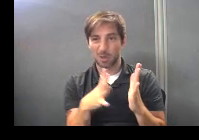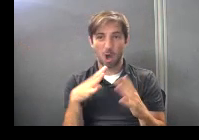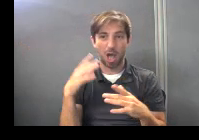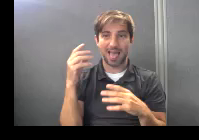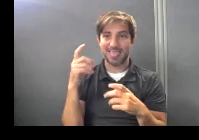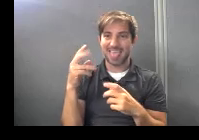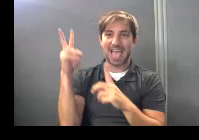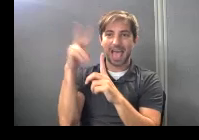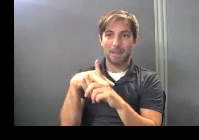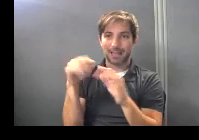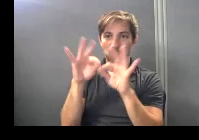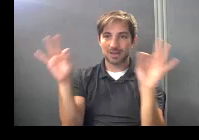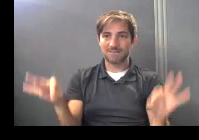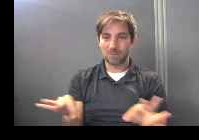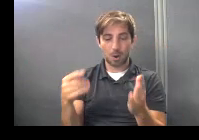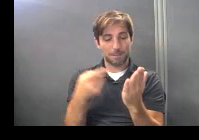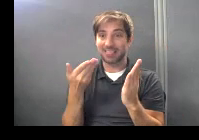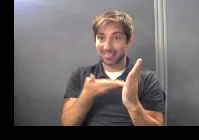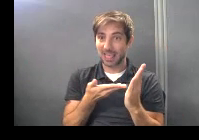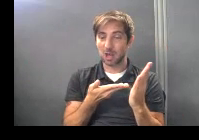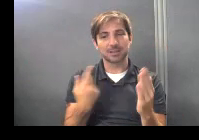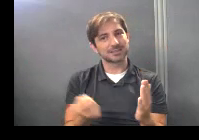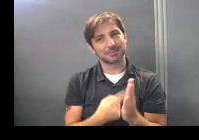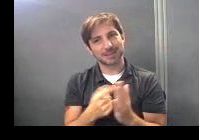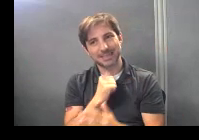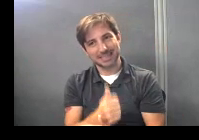FOR. PRIORITIZE FUNDERS AND DONORS INTERESTED IN